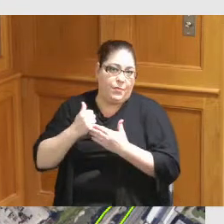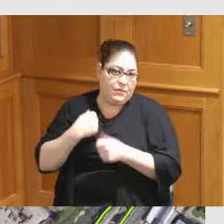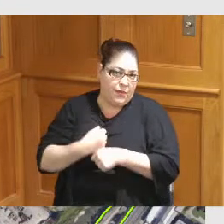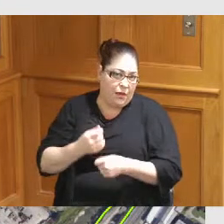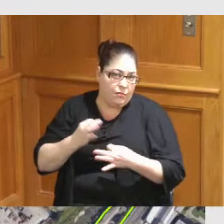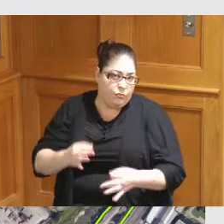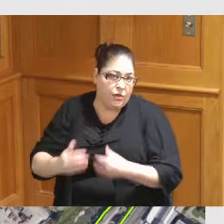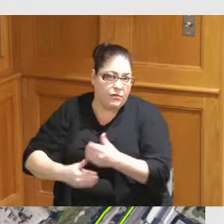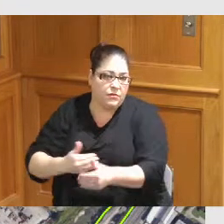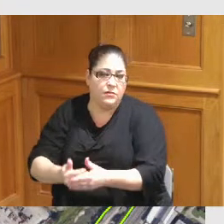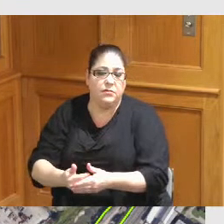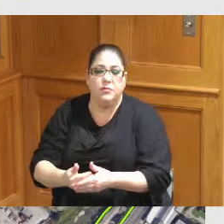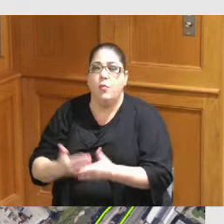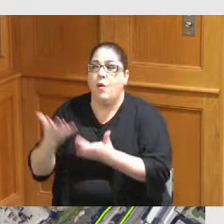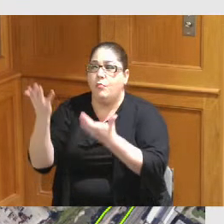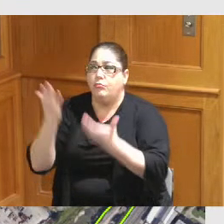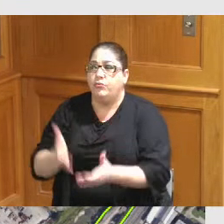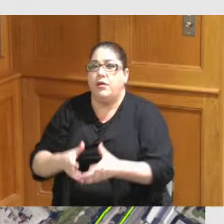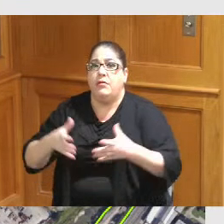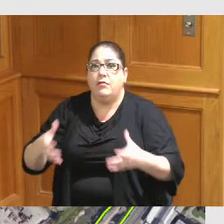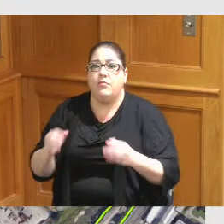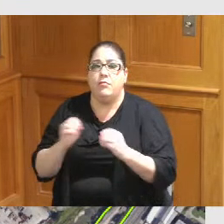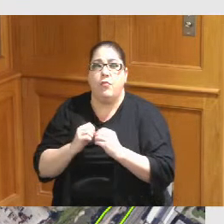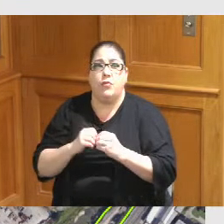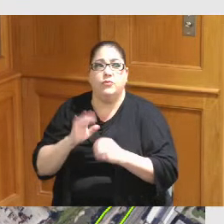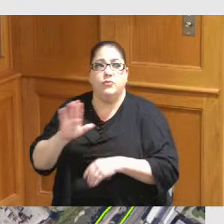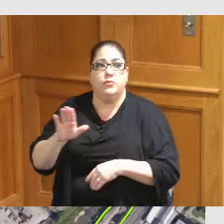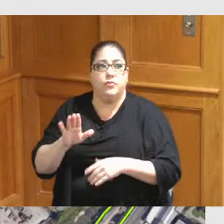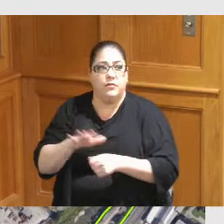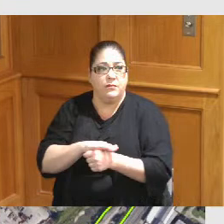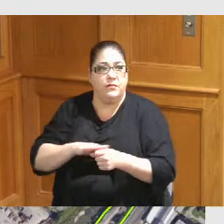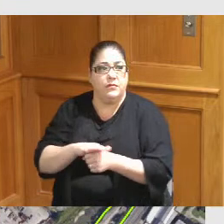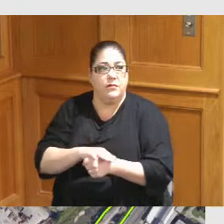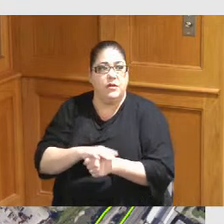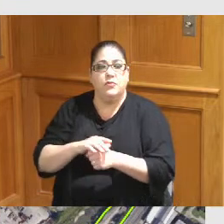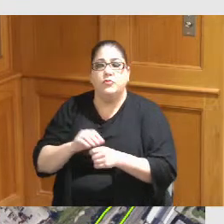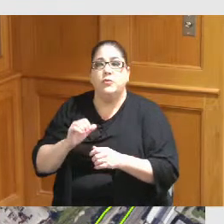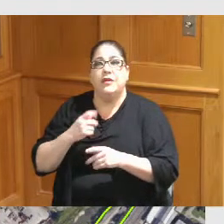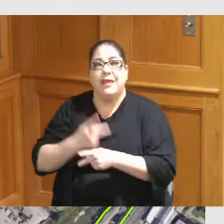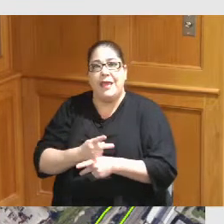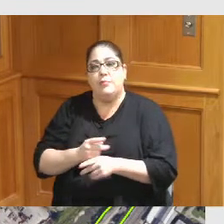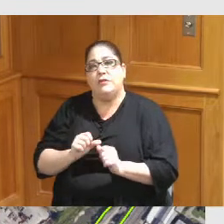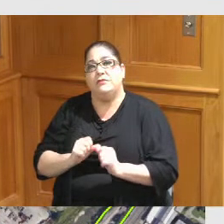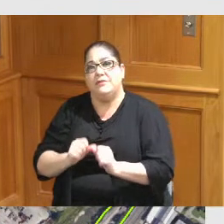bring more manufacturing opportunities locally to secure and create sustainable growth thank you